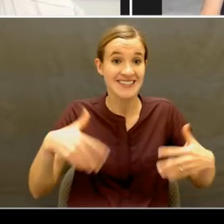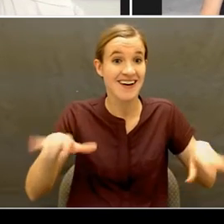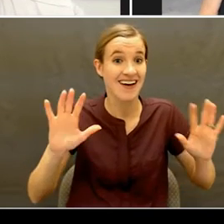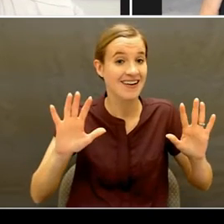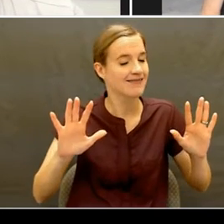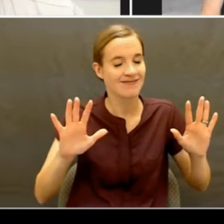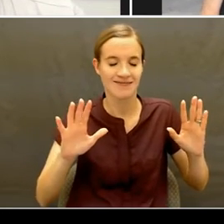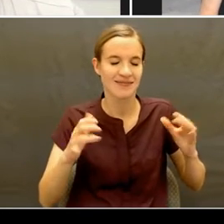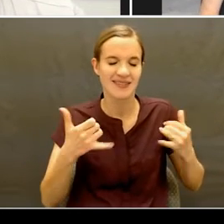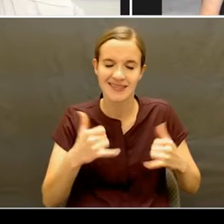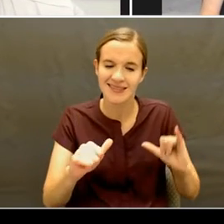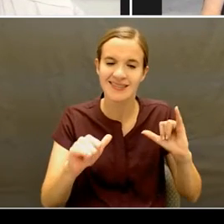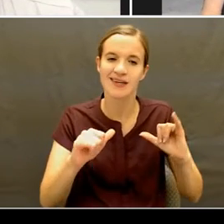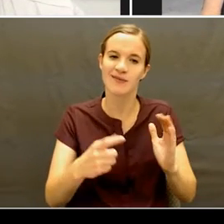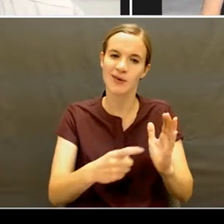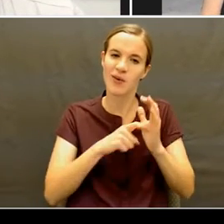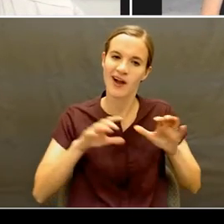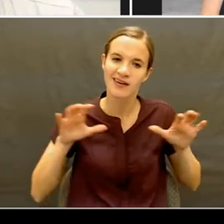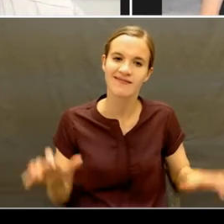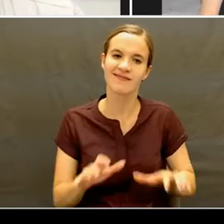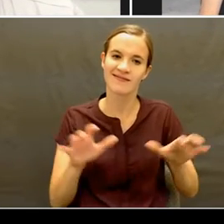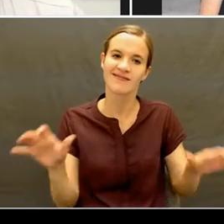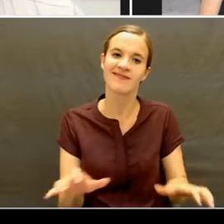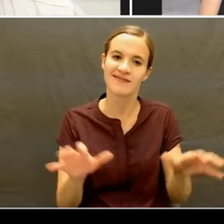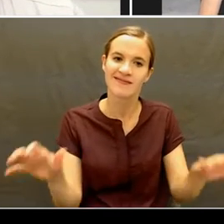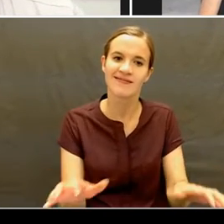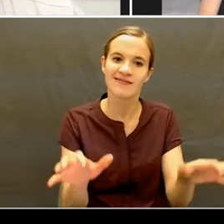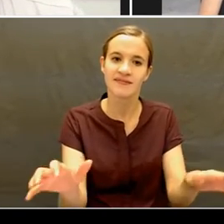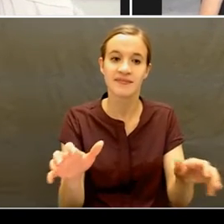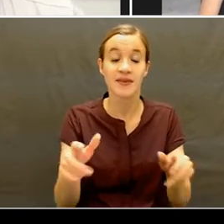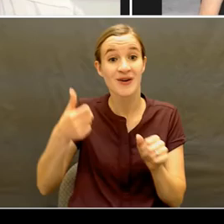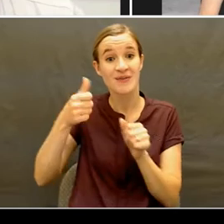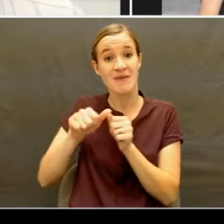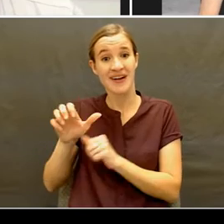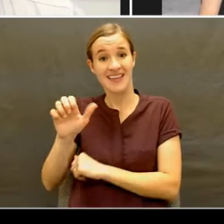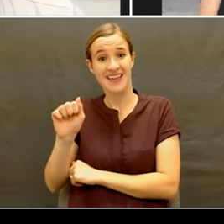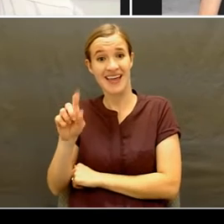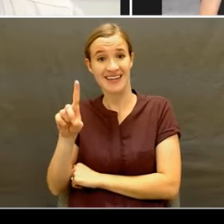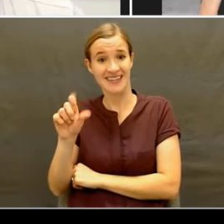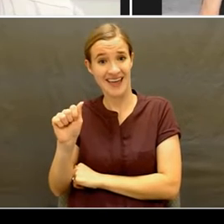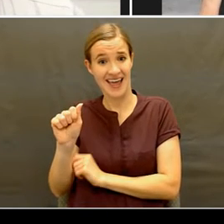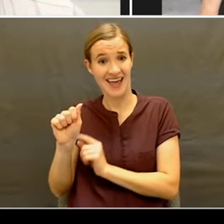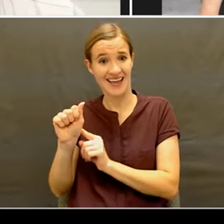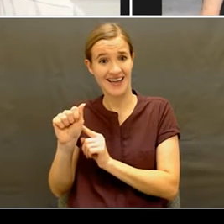took for ADA. In the struggle for the EA I think it's gonna take just too much struggle, you know,